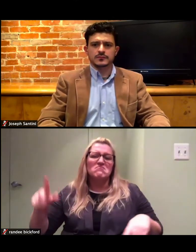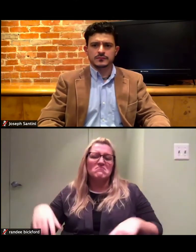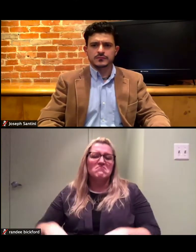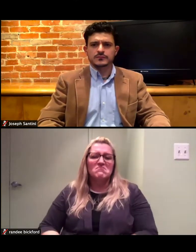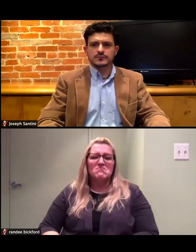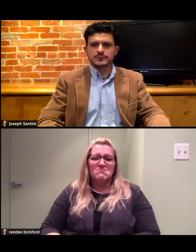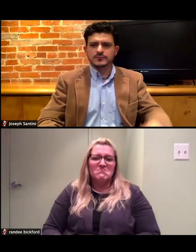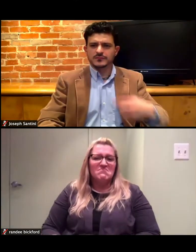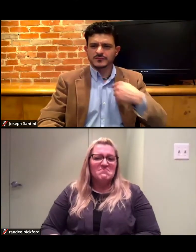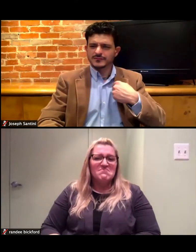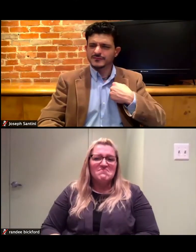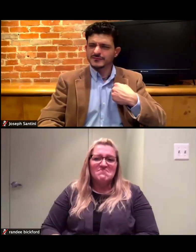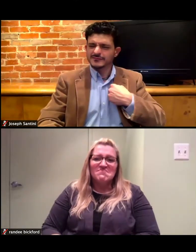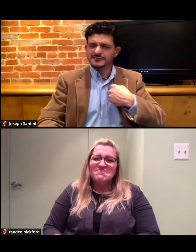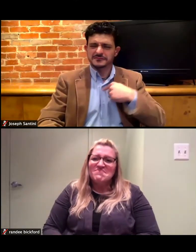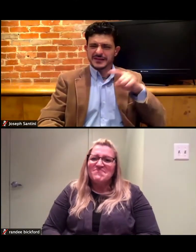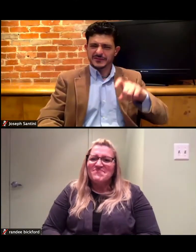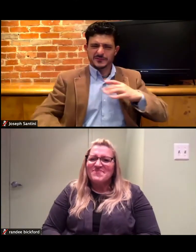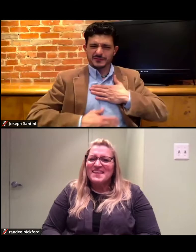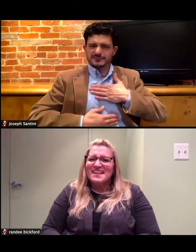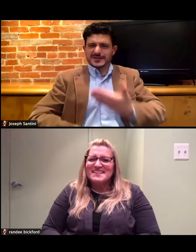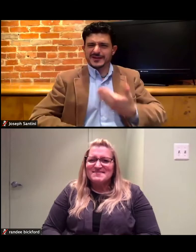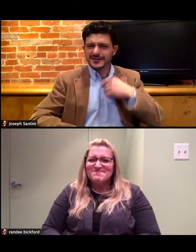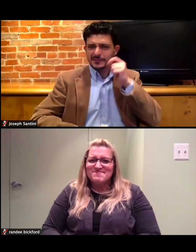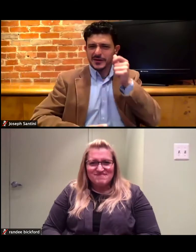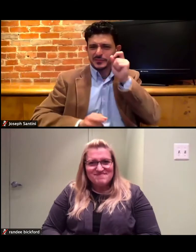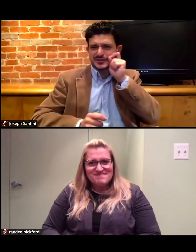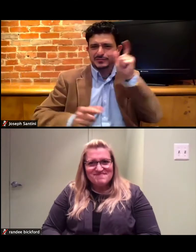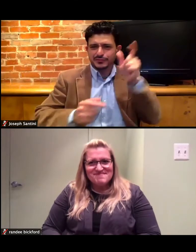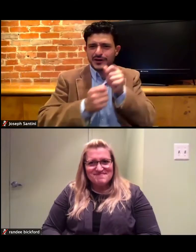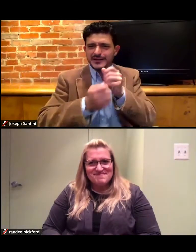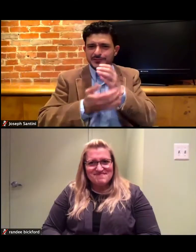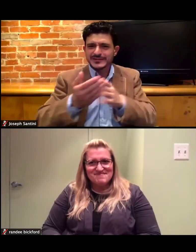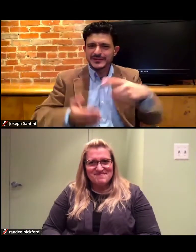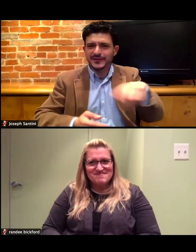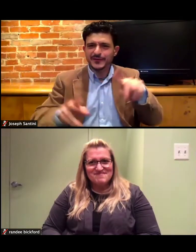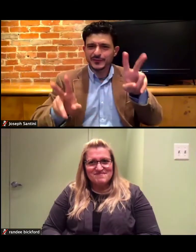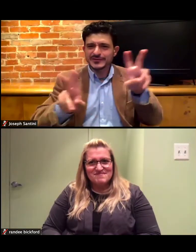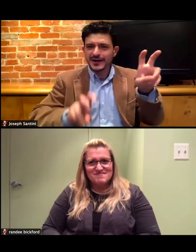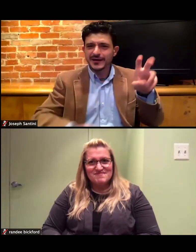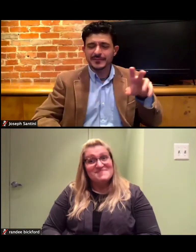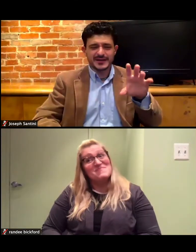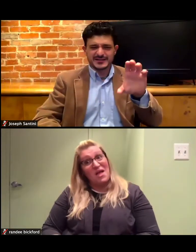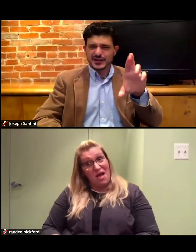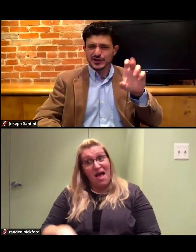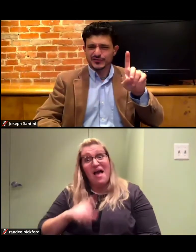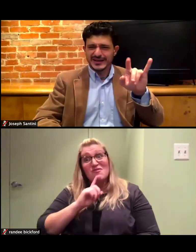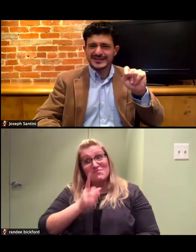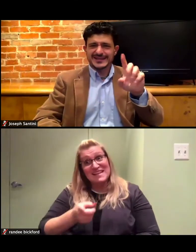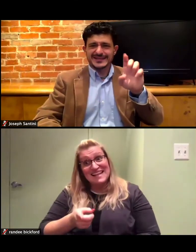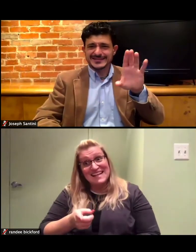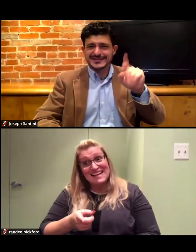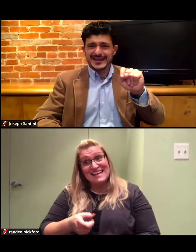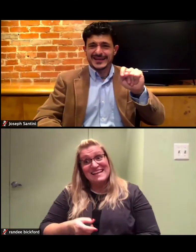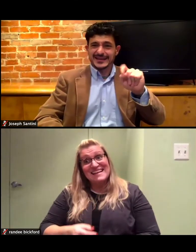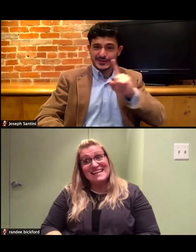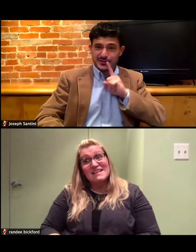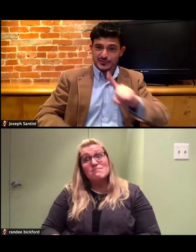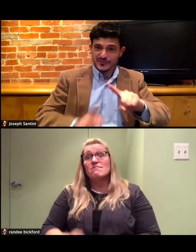And all of those kind of can vary depending on the child. I was kinda surprised about some of those topics